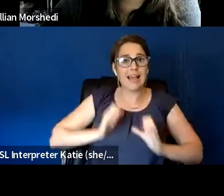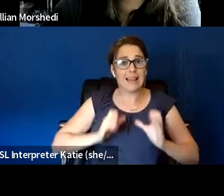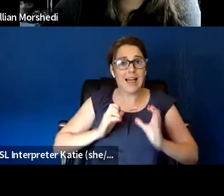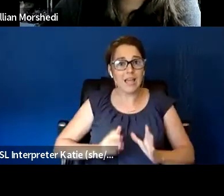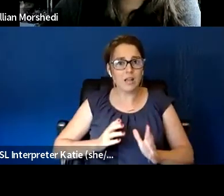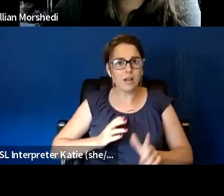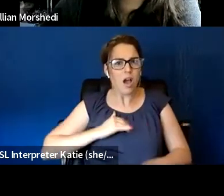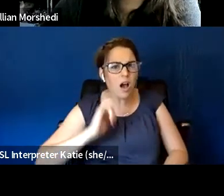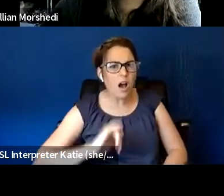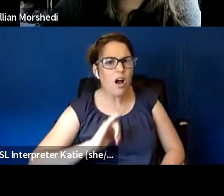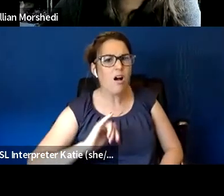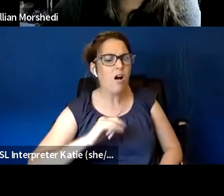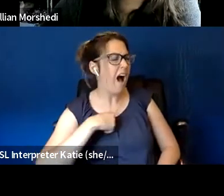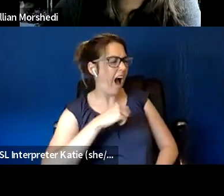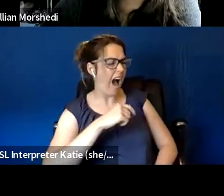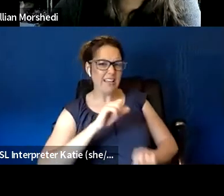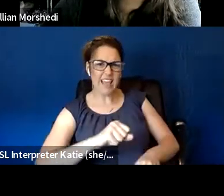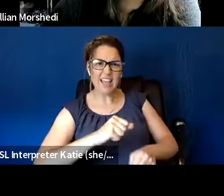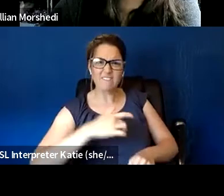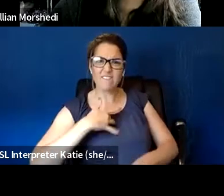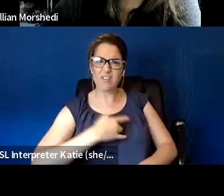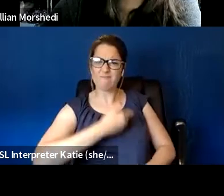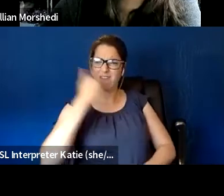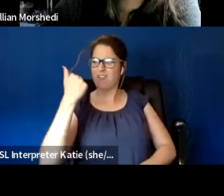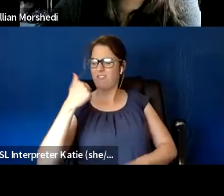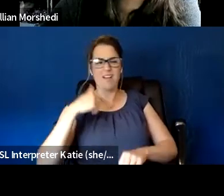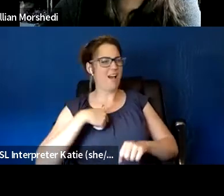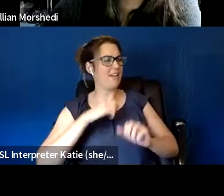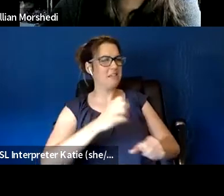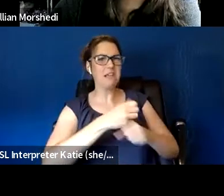I can actually get help. I can take a medication that helps me